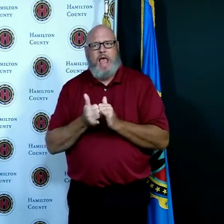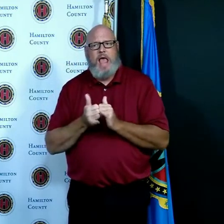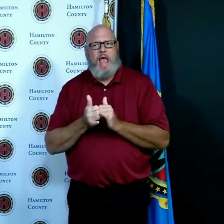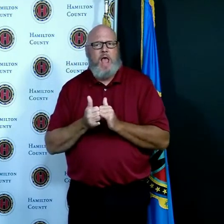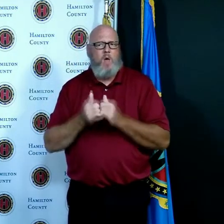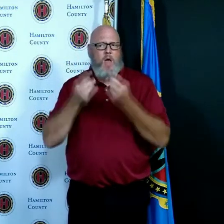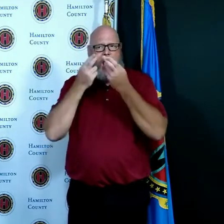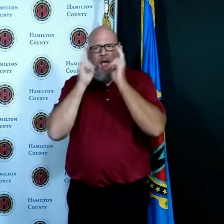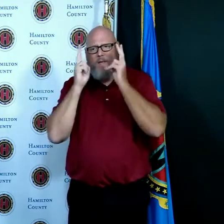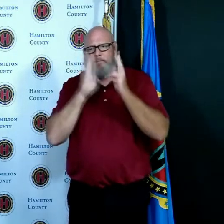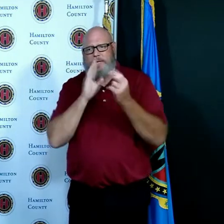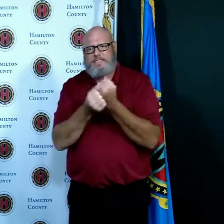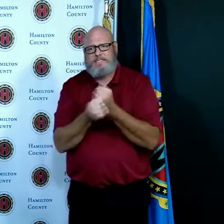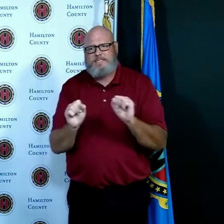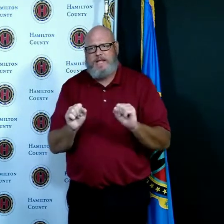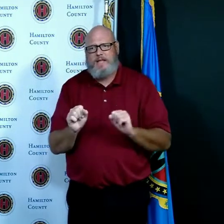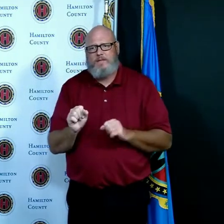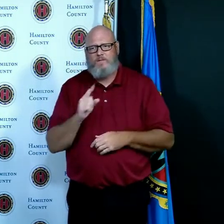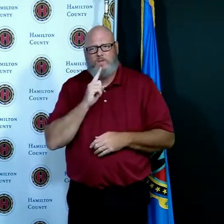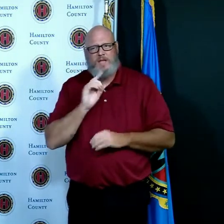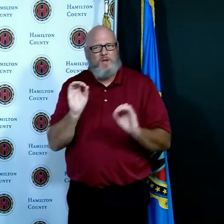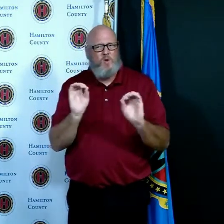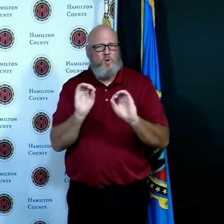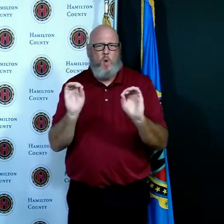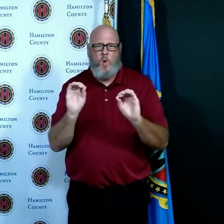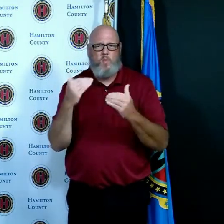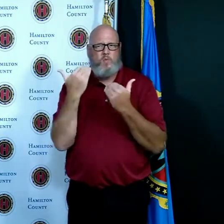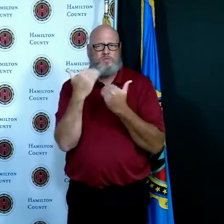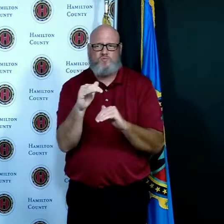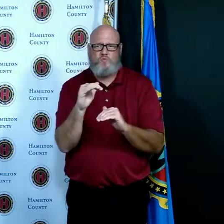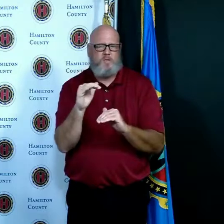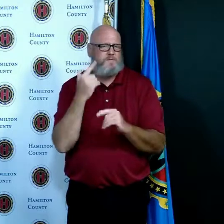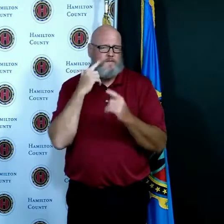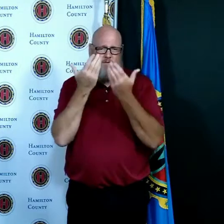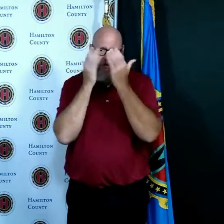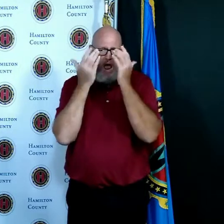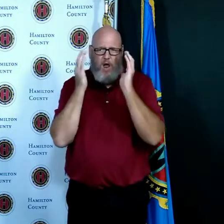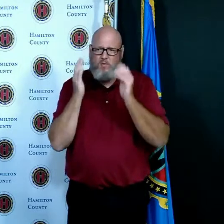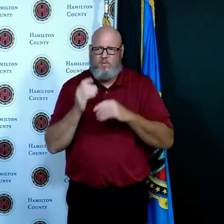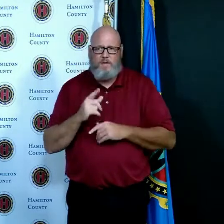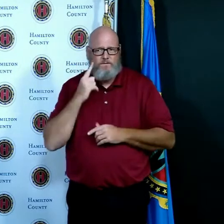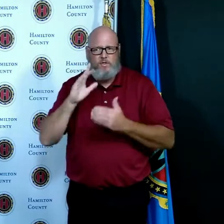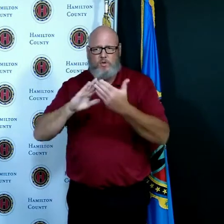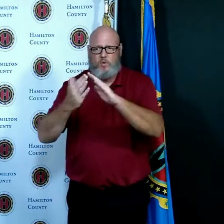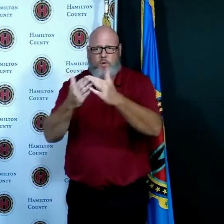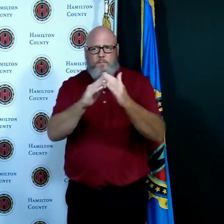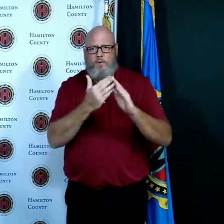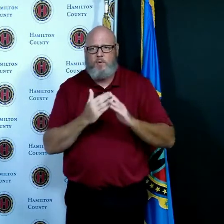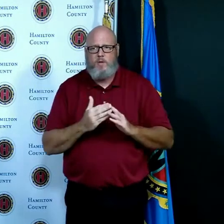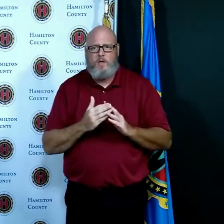restrictions for Halloween we are asking our community to make sure that we are following the same pandemic plan that we've been following